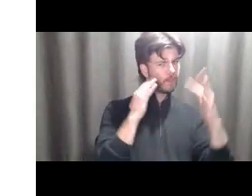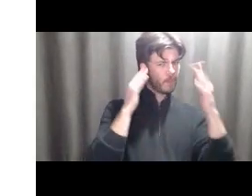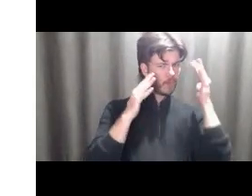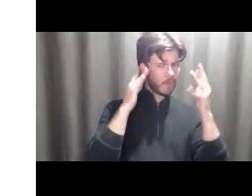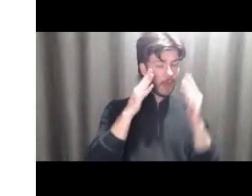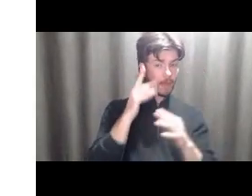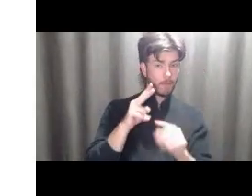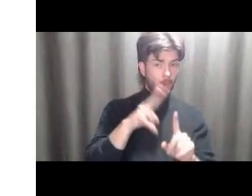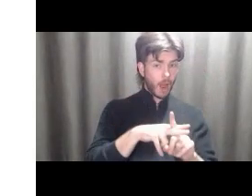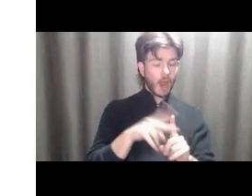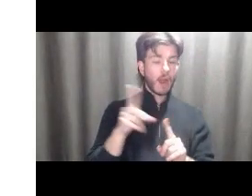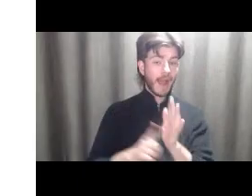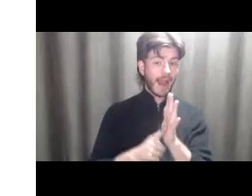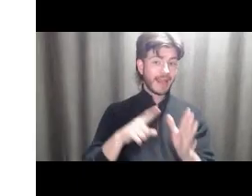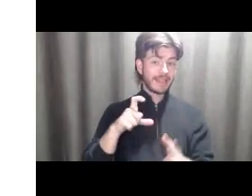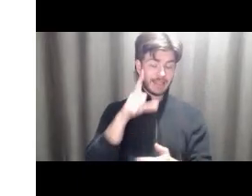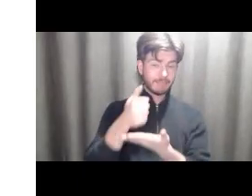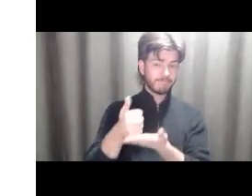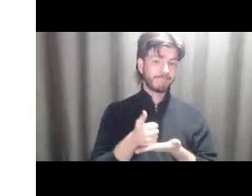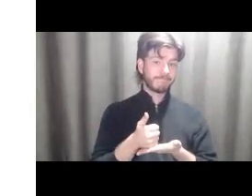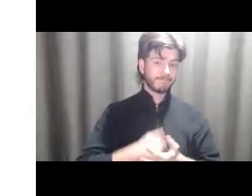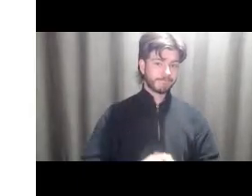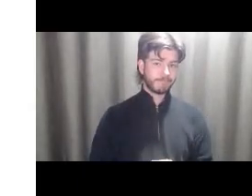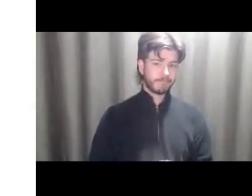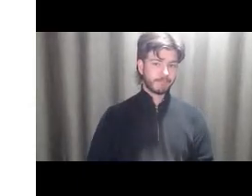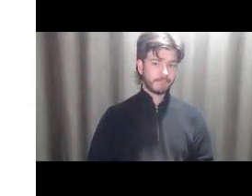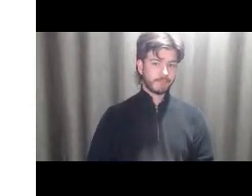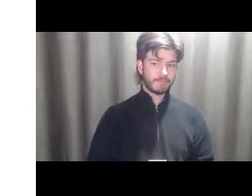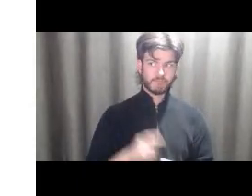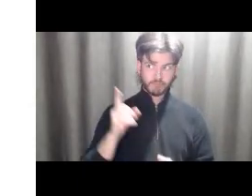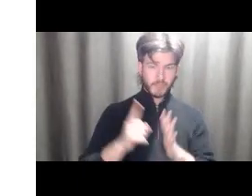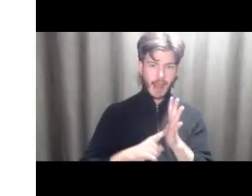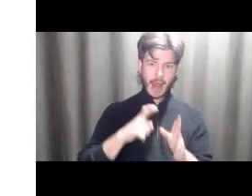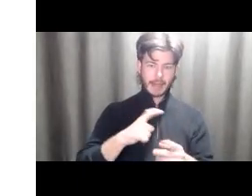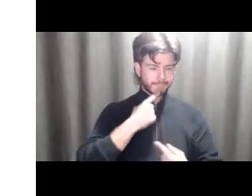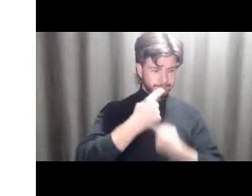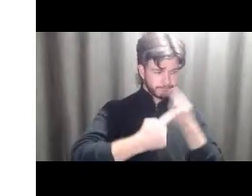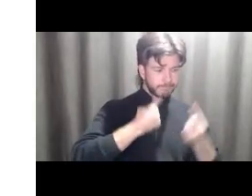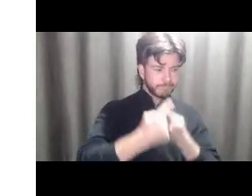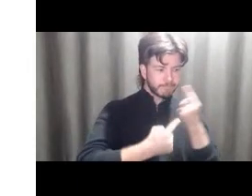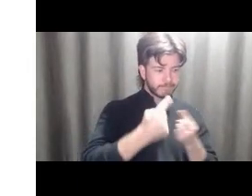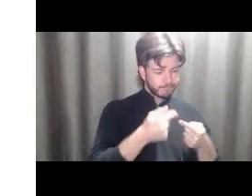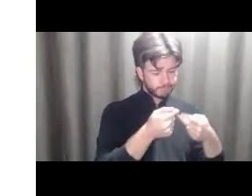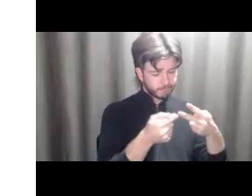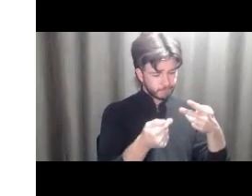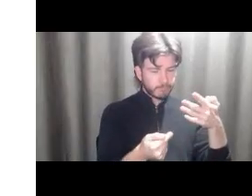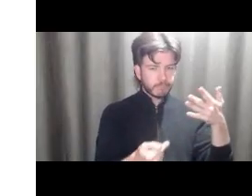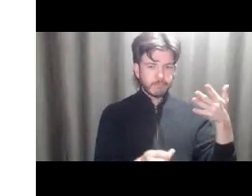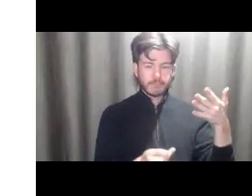coordinator can support them by explaining what's involved. This may include helping them understand